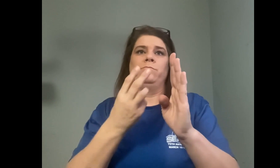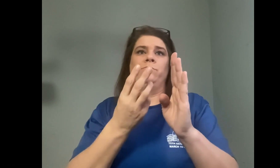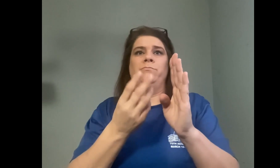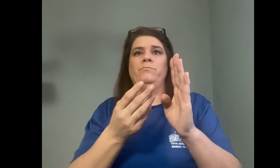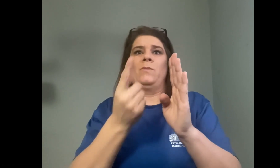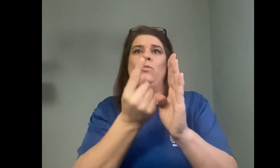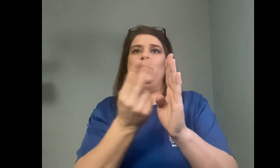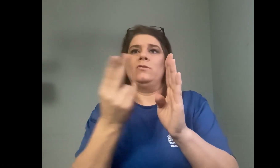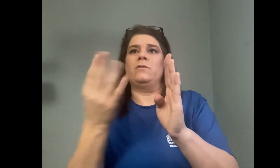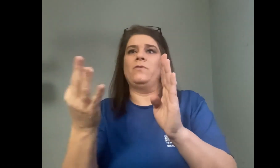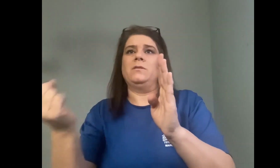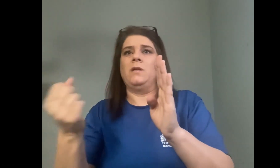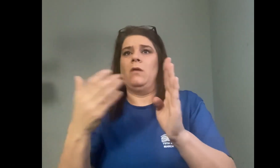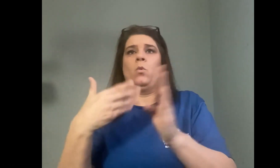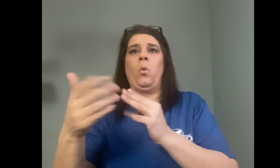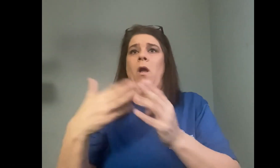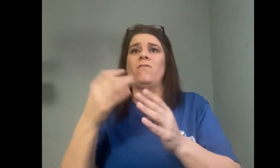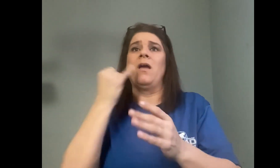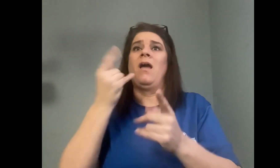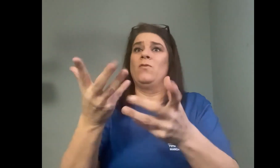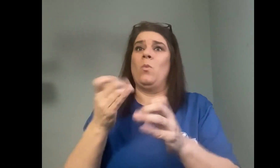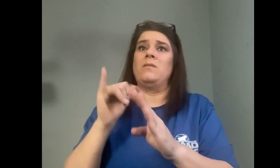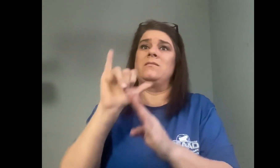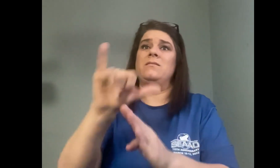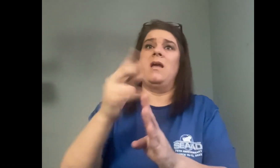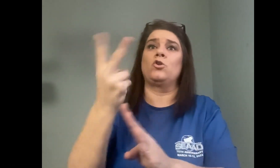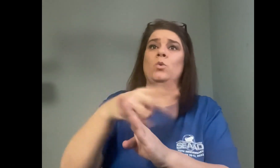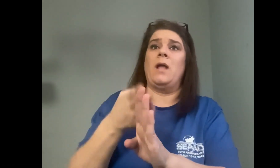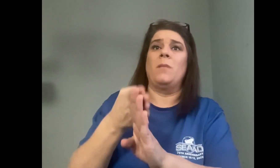and even if you stay two or three days before or after the tournament